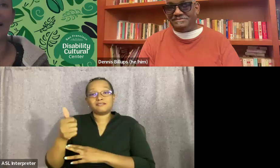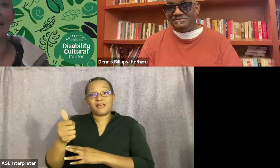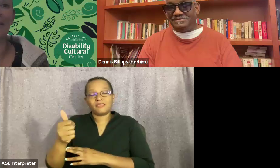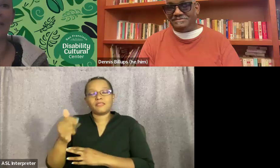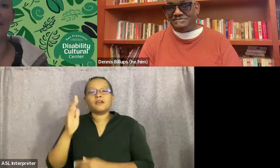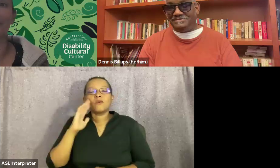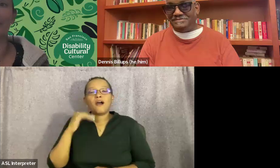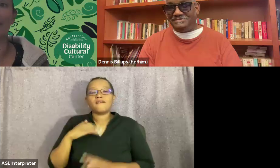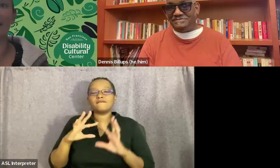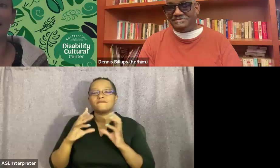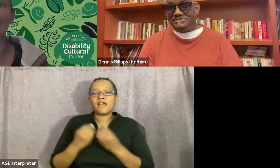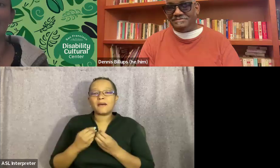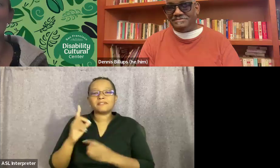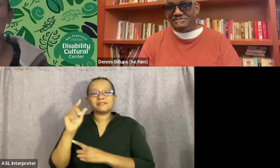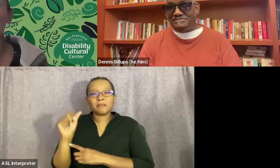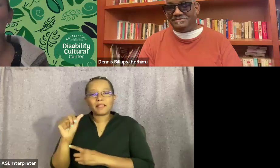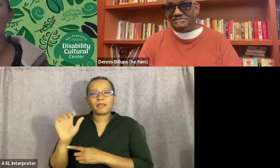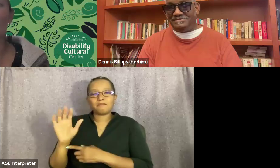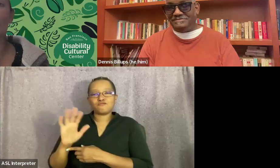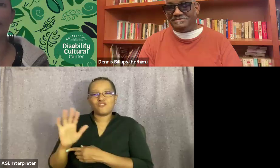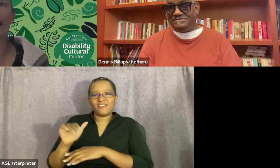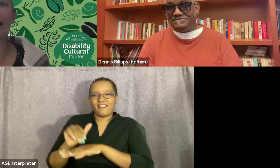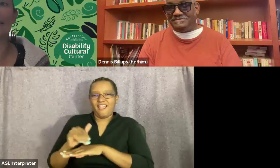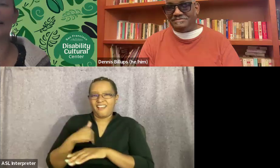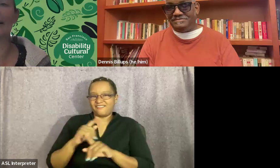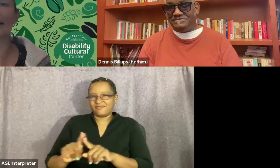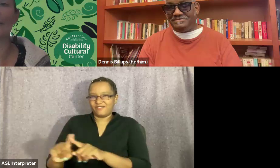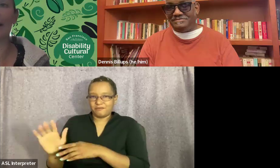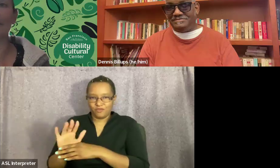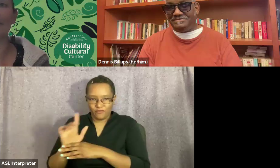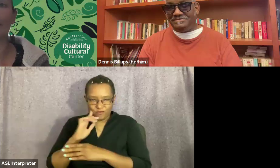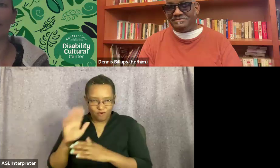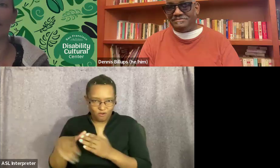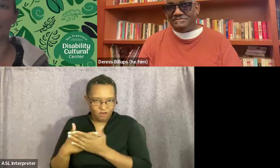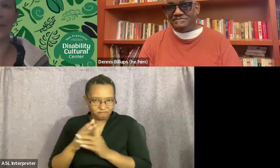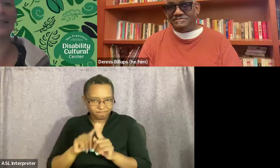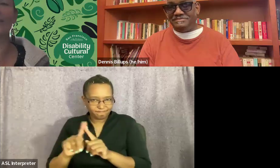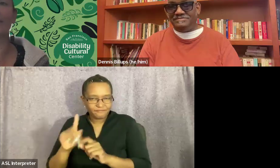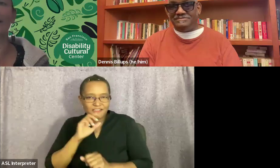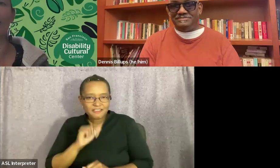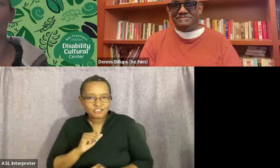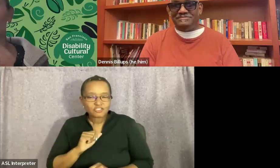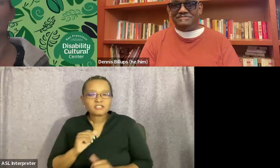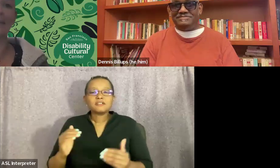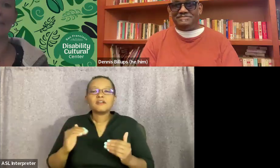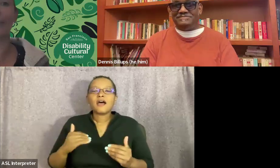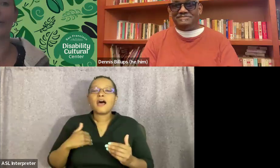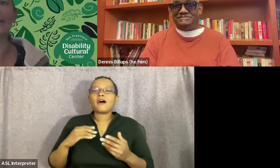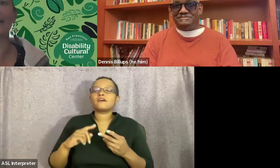night with films for all ages. We've got a program coming up on recentering the whole disabled person